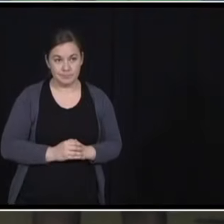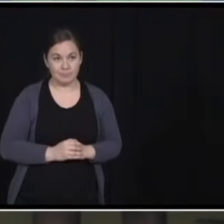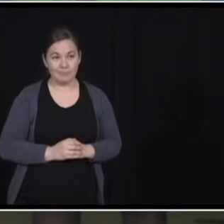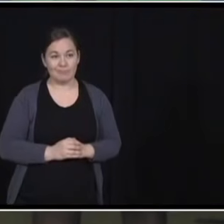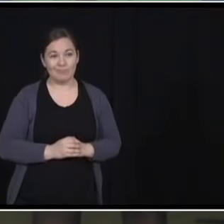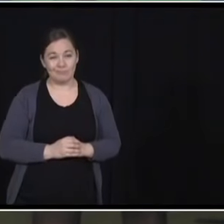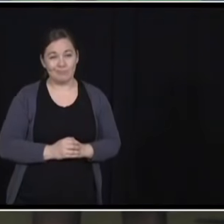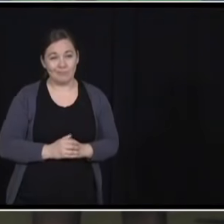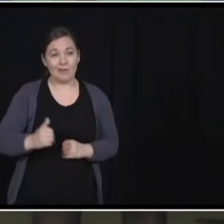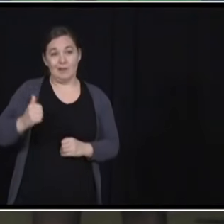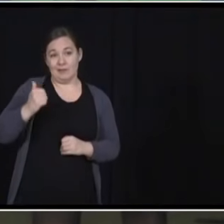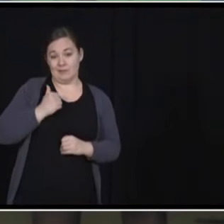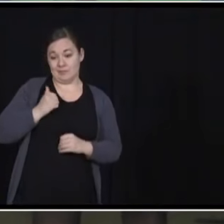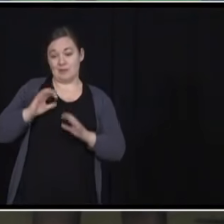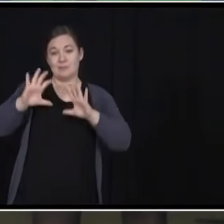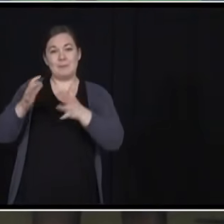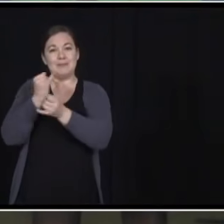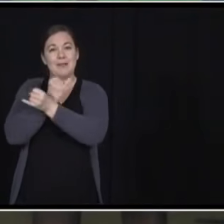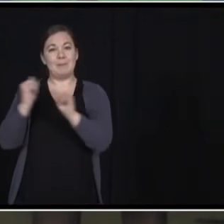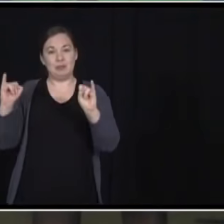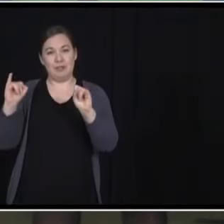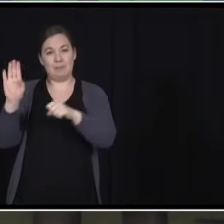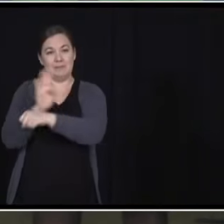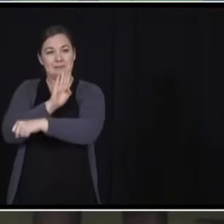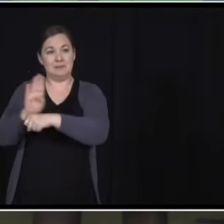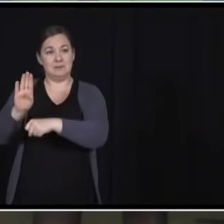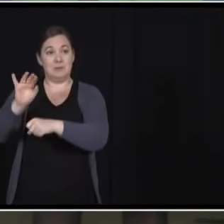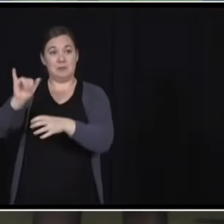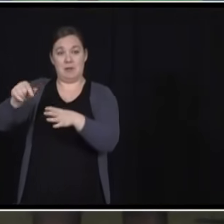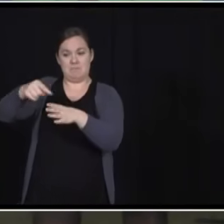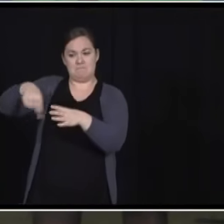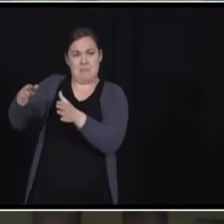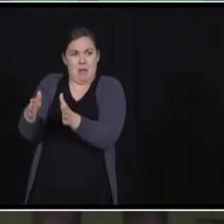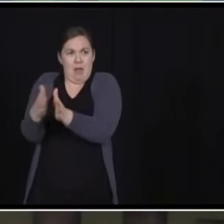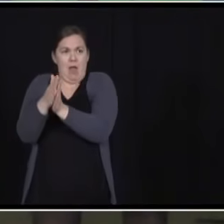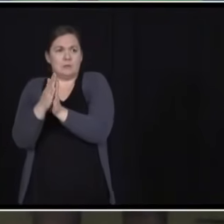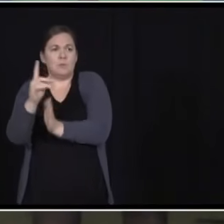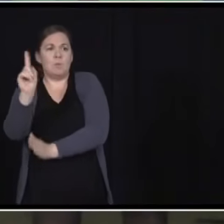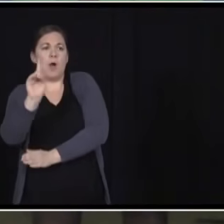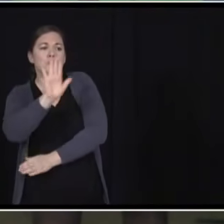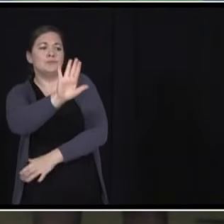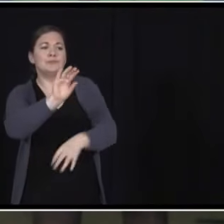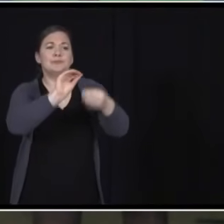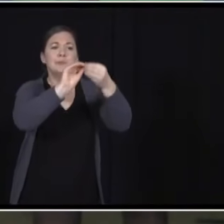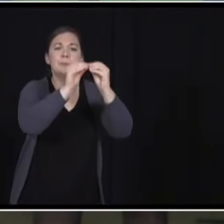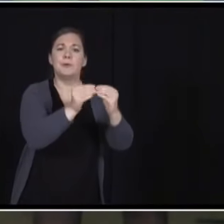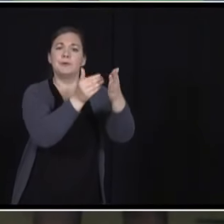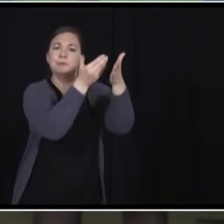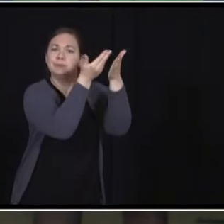Star.. Please go ahead. Hi conrod. Hi Premier I just want to go back to the small